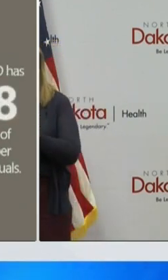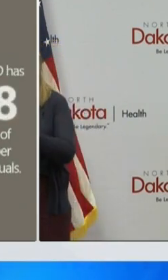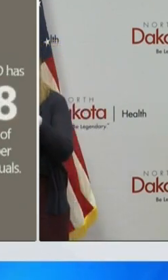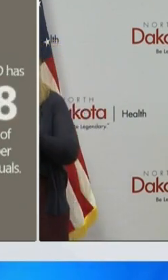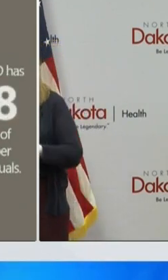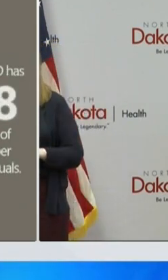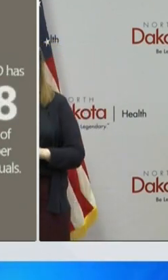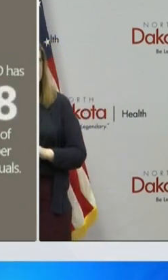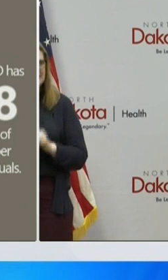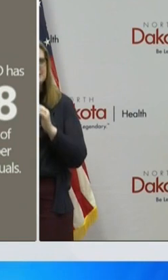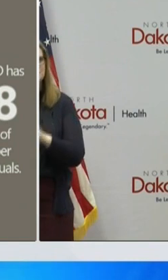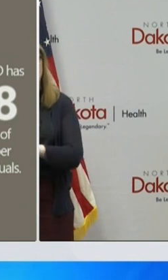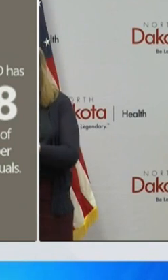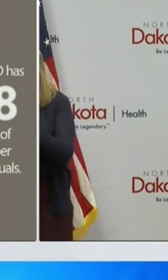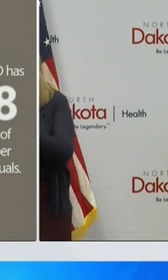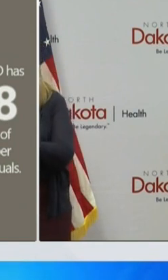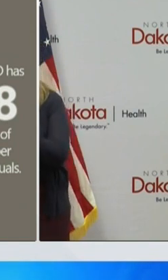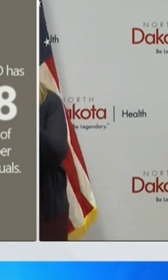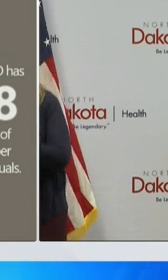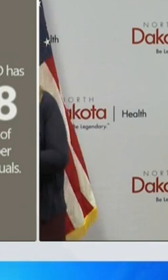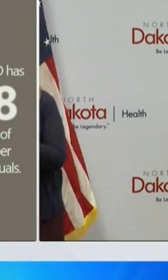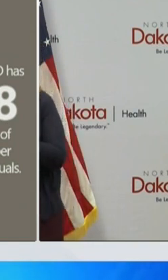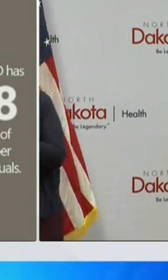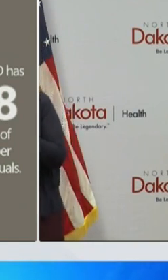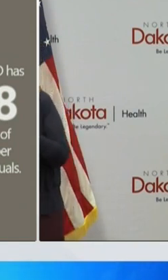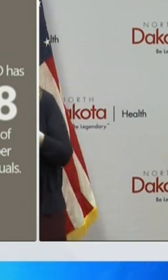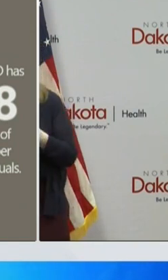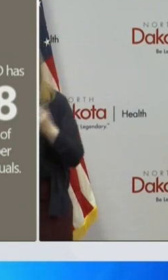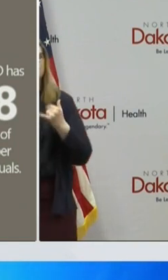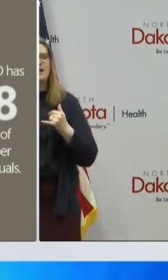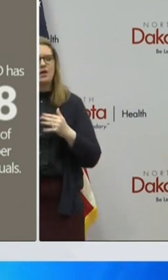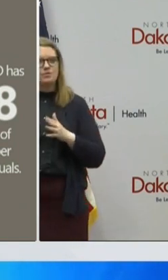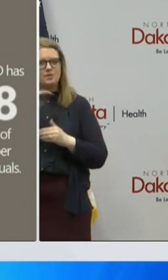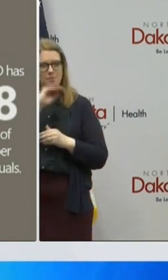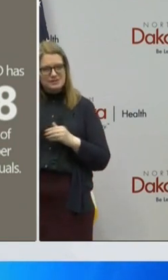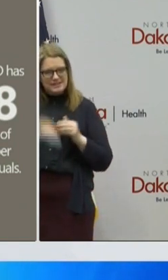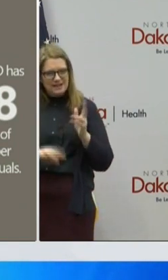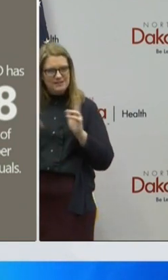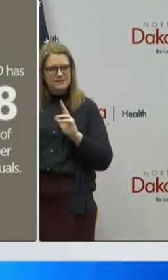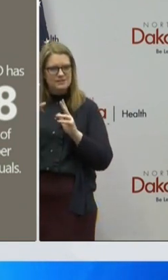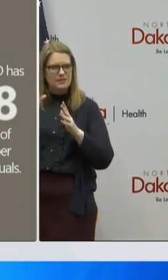THAT WAY: THE NEXT SLIDE OF ACTIVE CASE PER CAPITA, WE WANT TO SHOW THIS